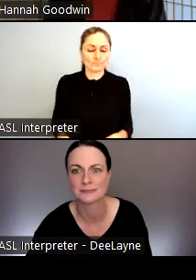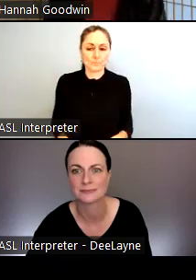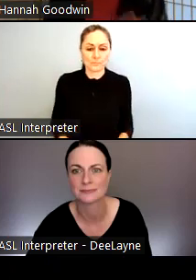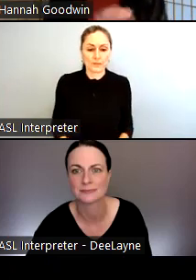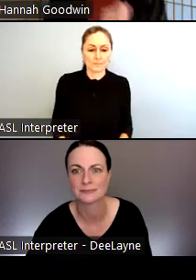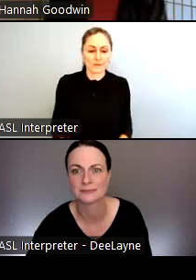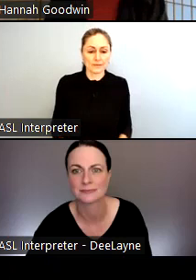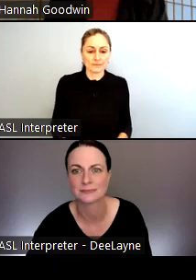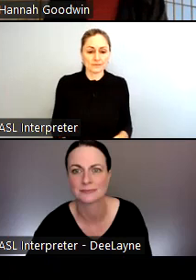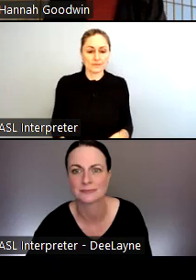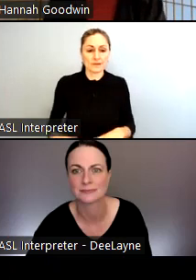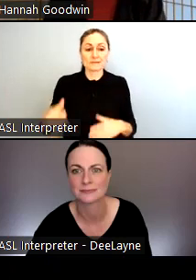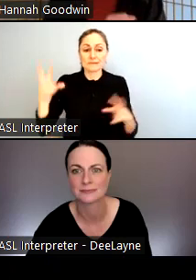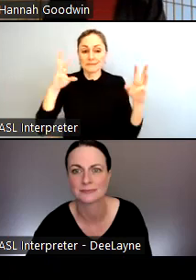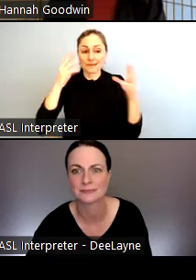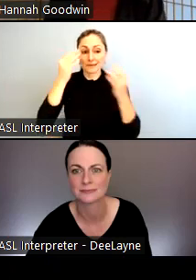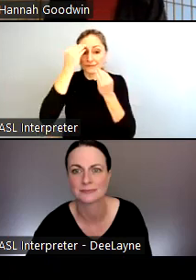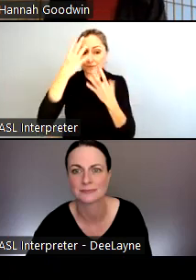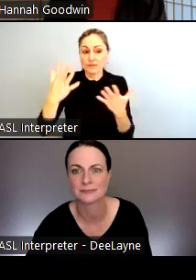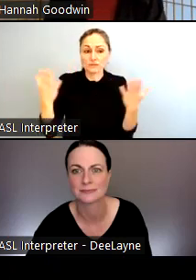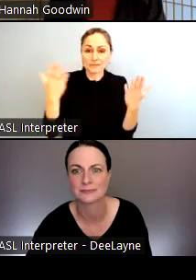The information is there to help you think through things.